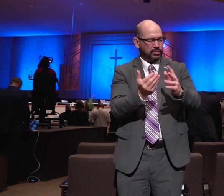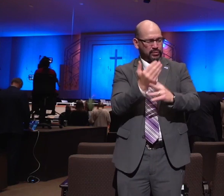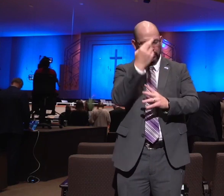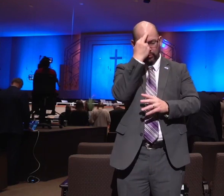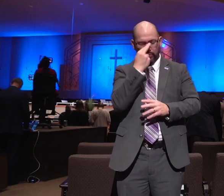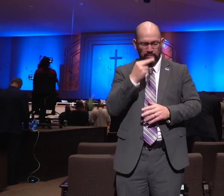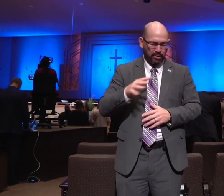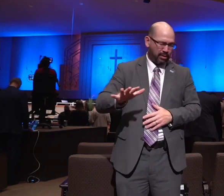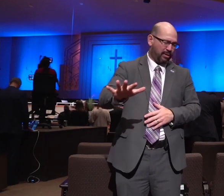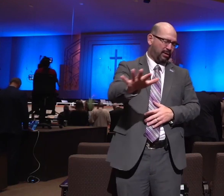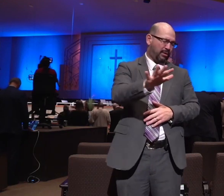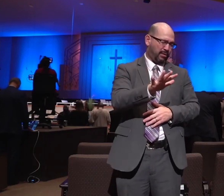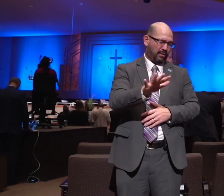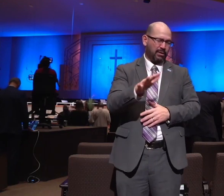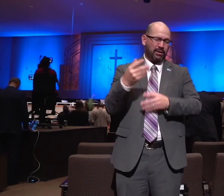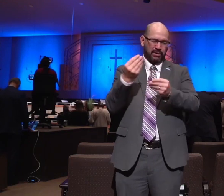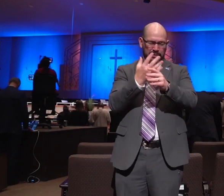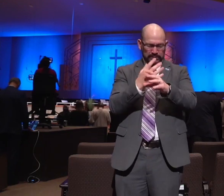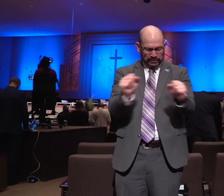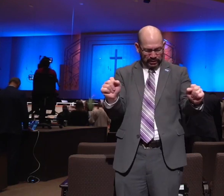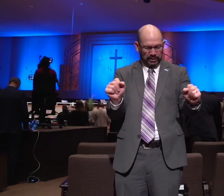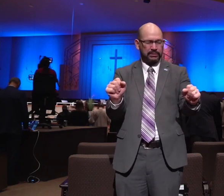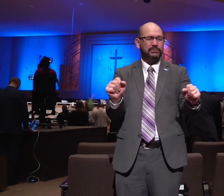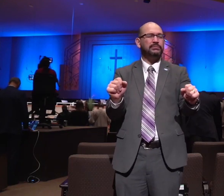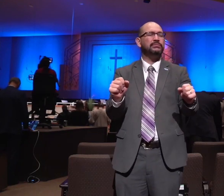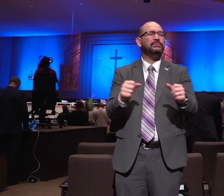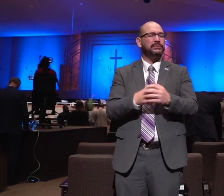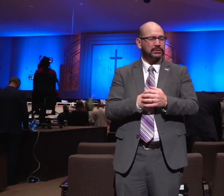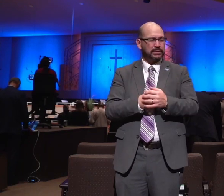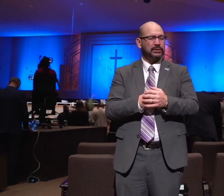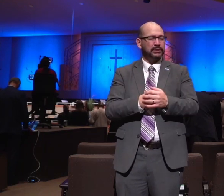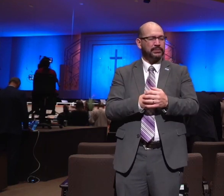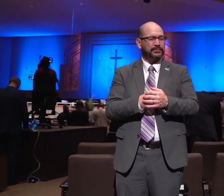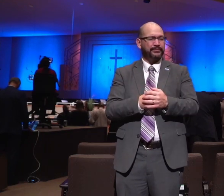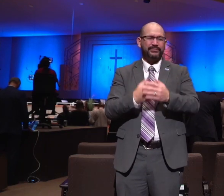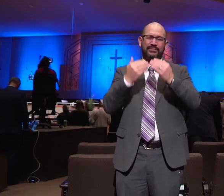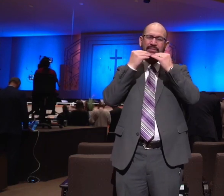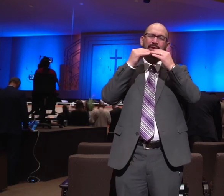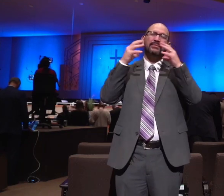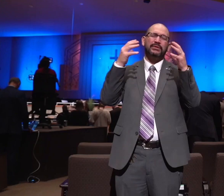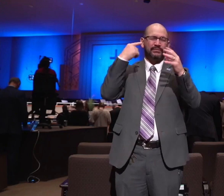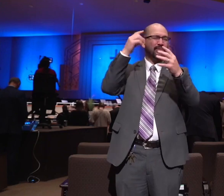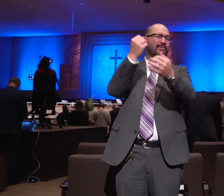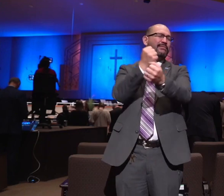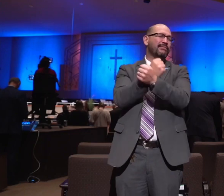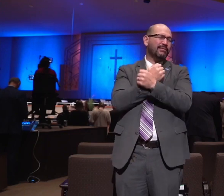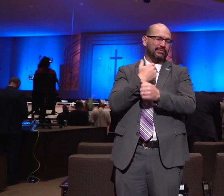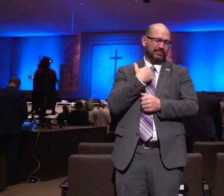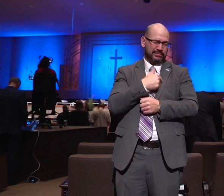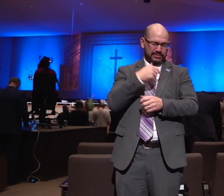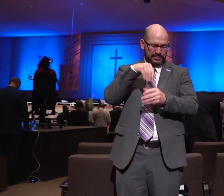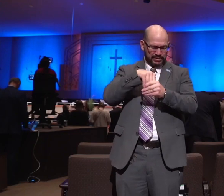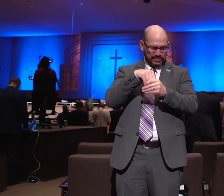give them safety and grace and good days